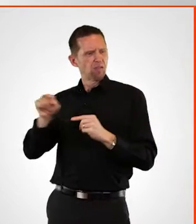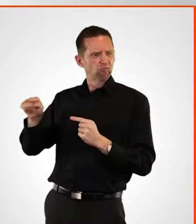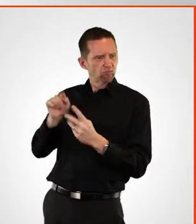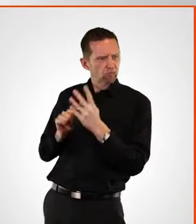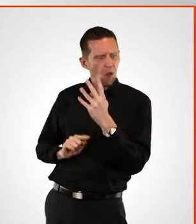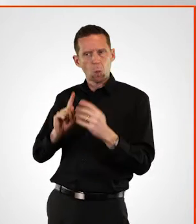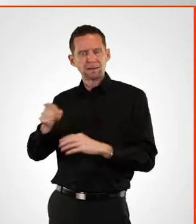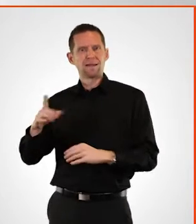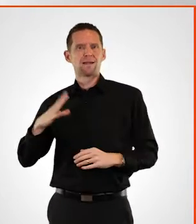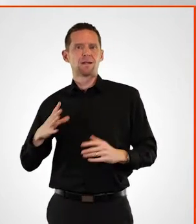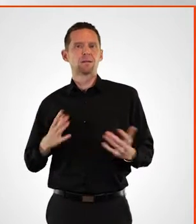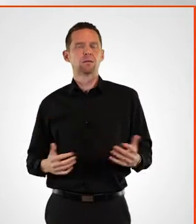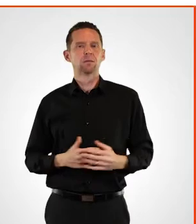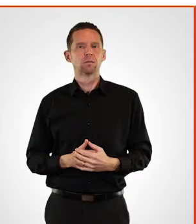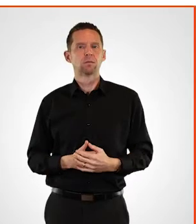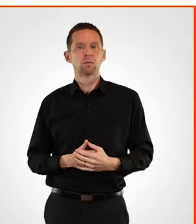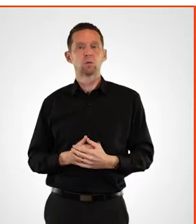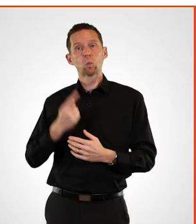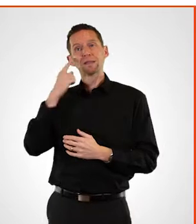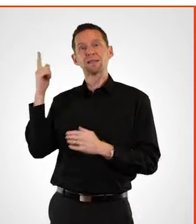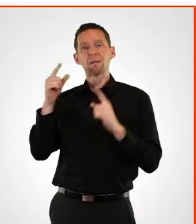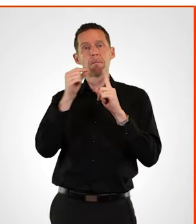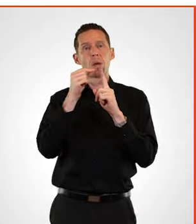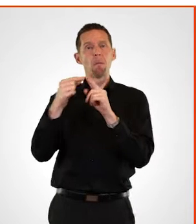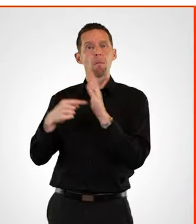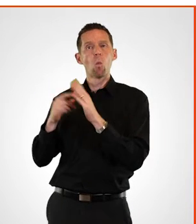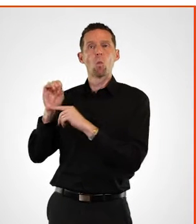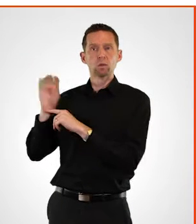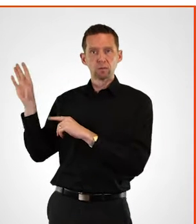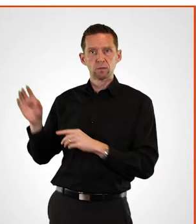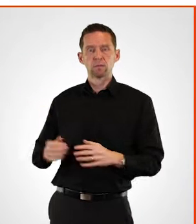"What does the student need?" As you see when you look at this PowerPoint,